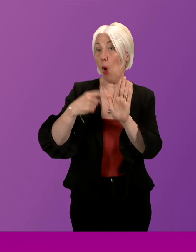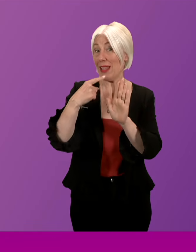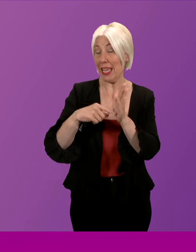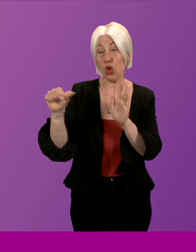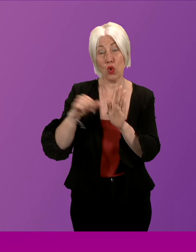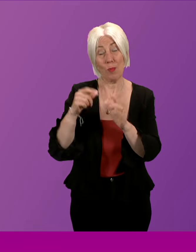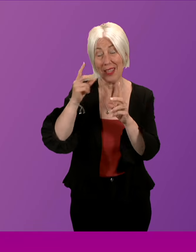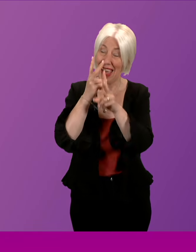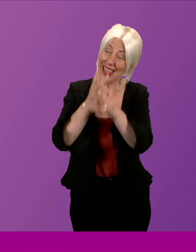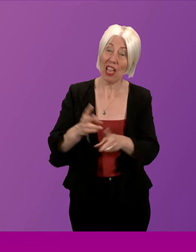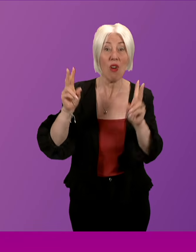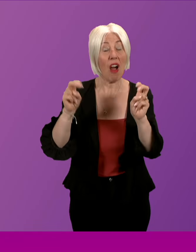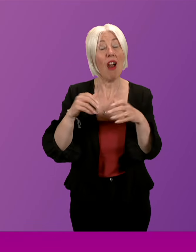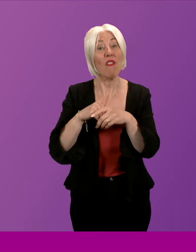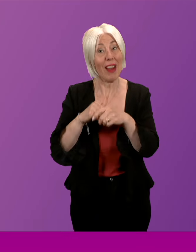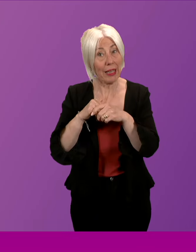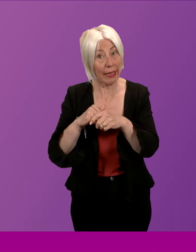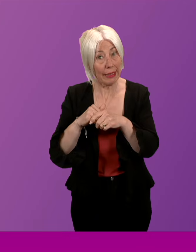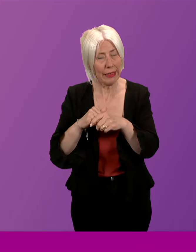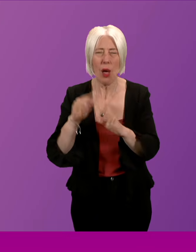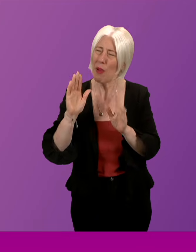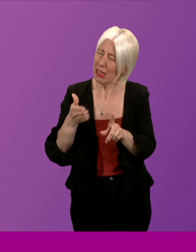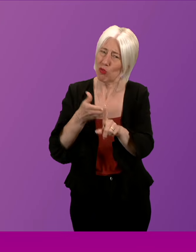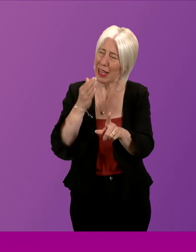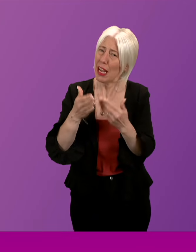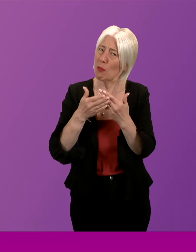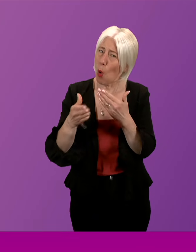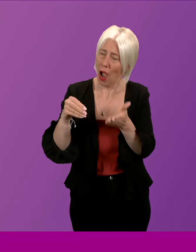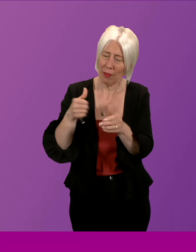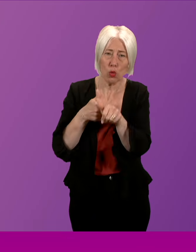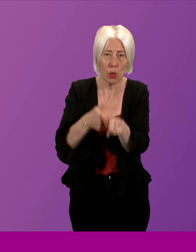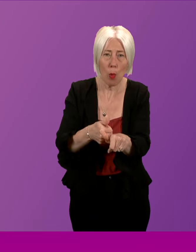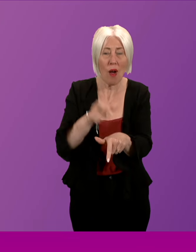First Minister recognise that more must be done to support unpaid carers in their communities?